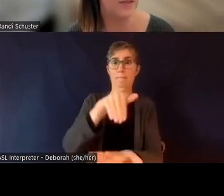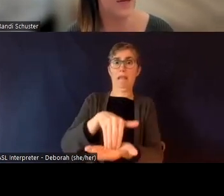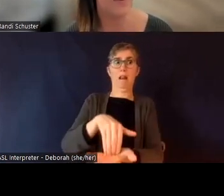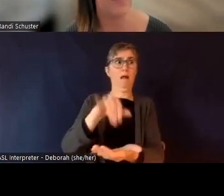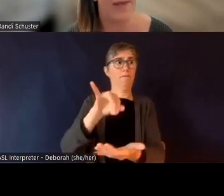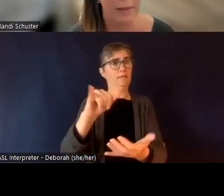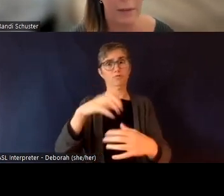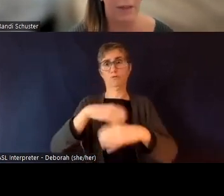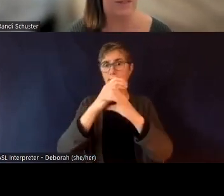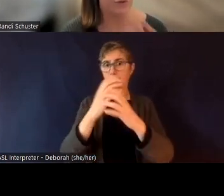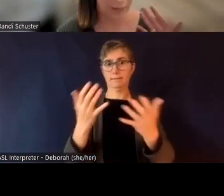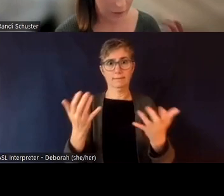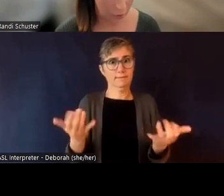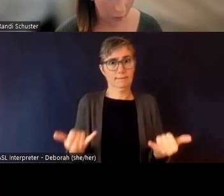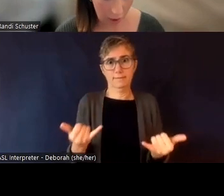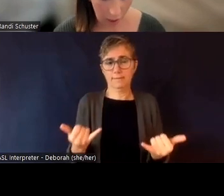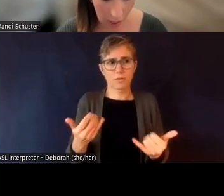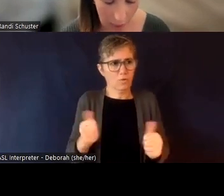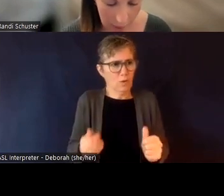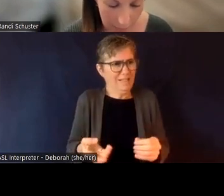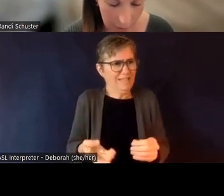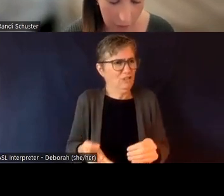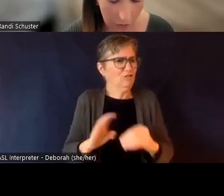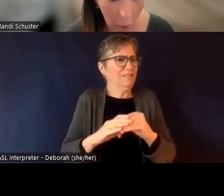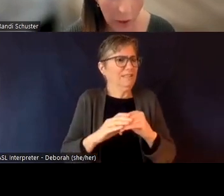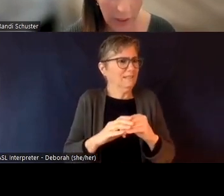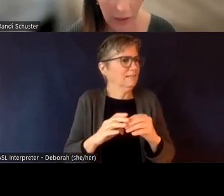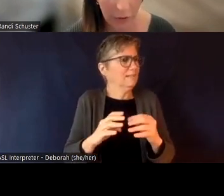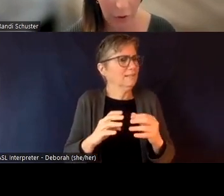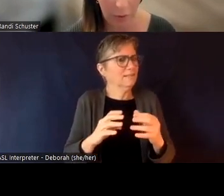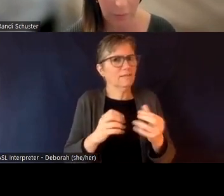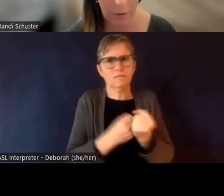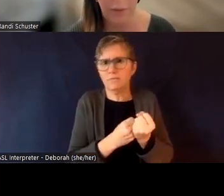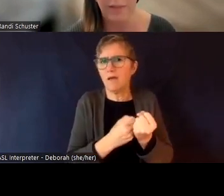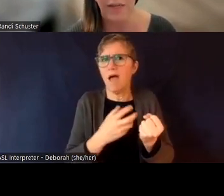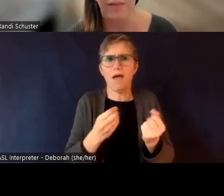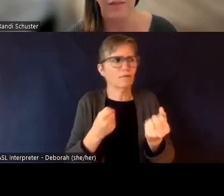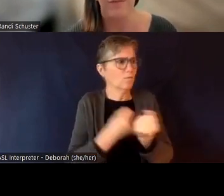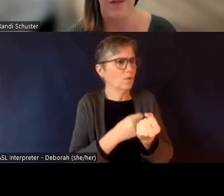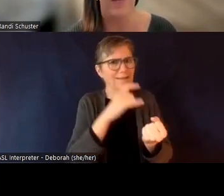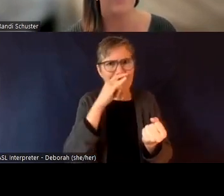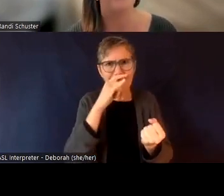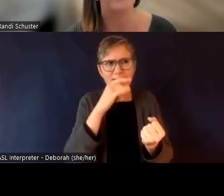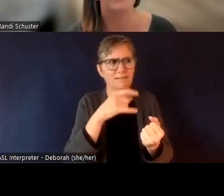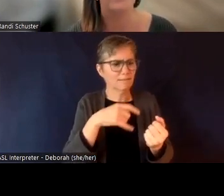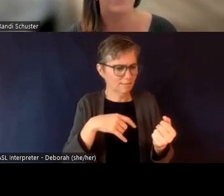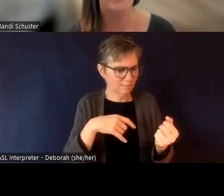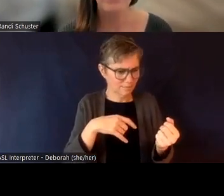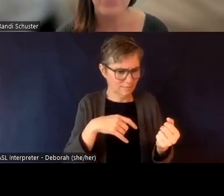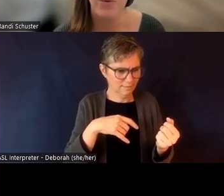the number of beds and trying to support kids from the stance of among those who